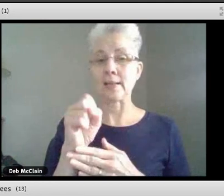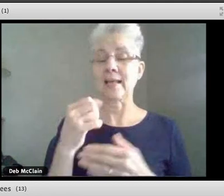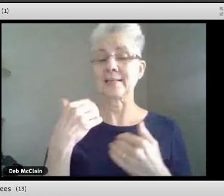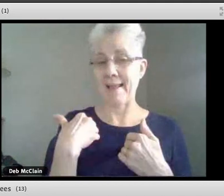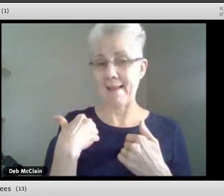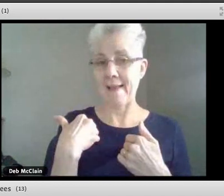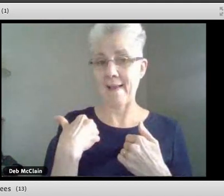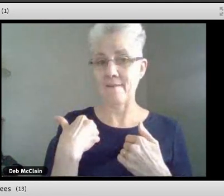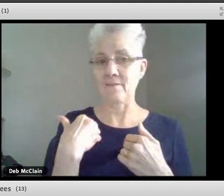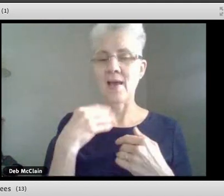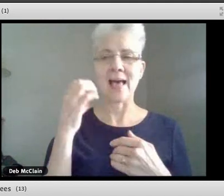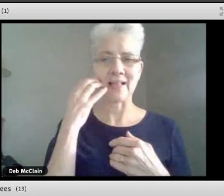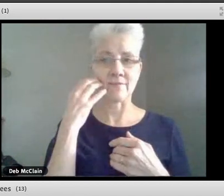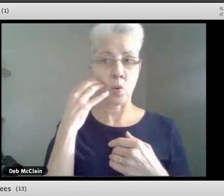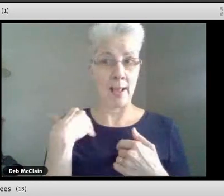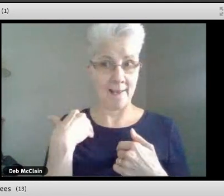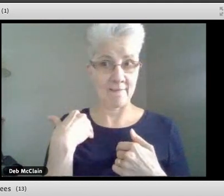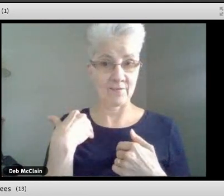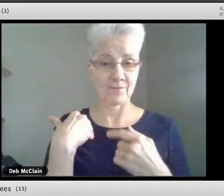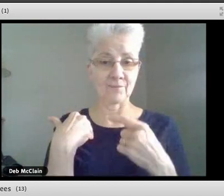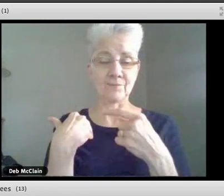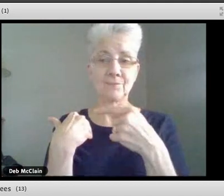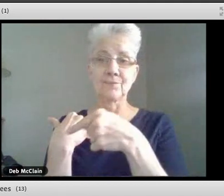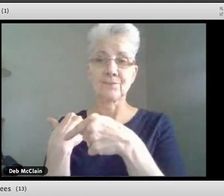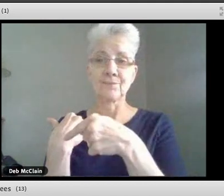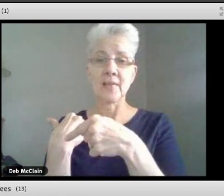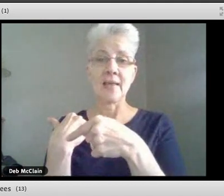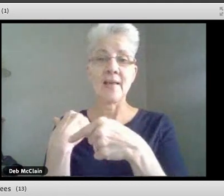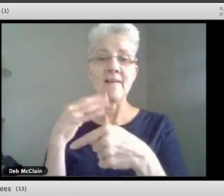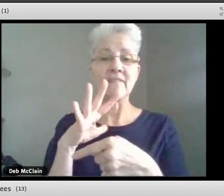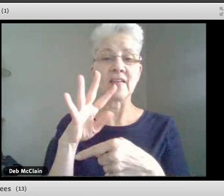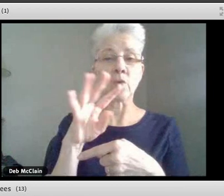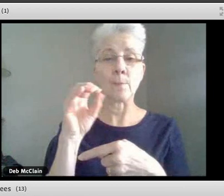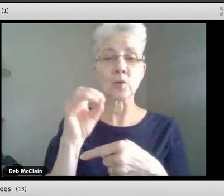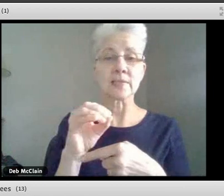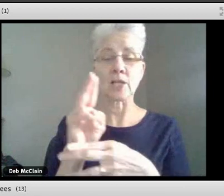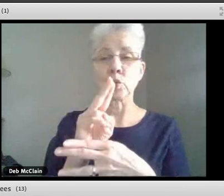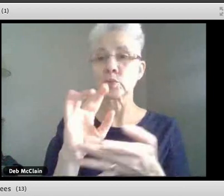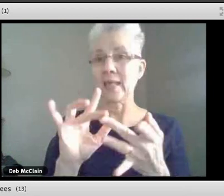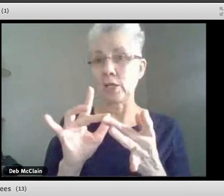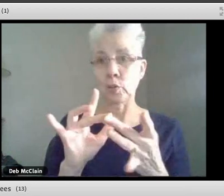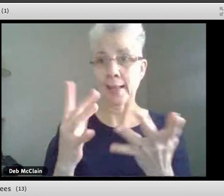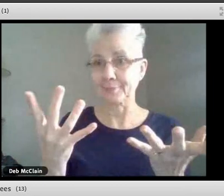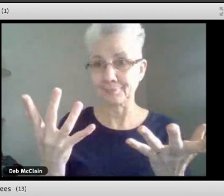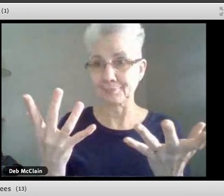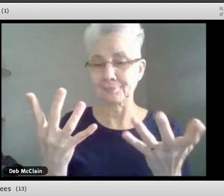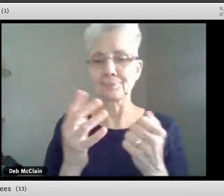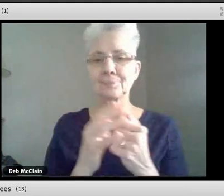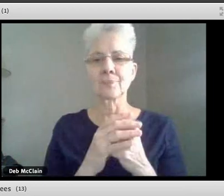and 54 percent of them use the Internet, total, of people with disabilities. We already talked about that,